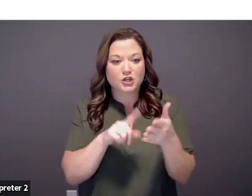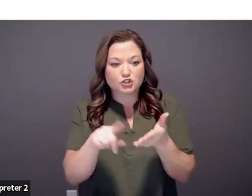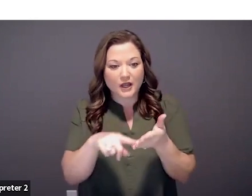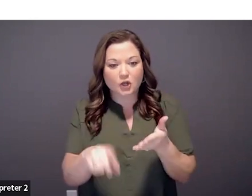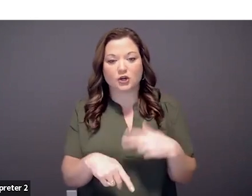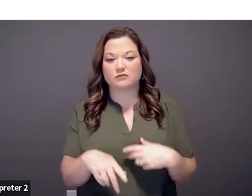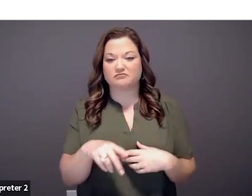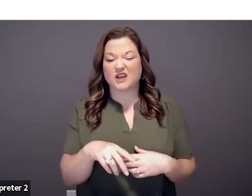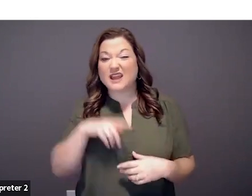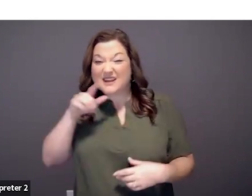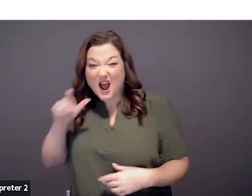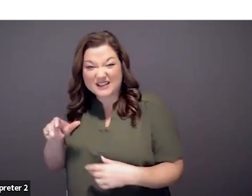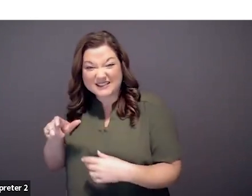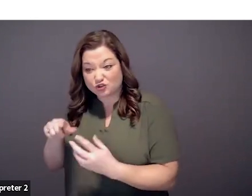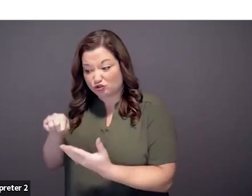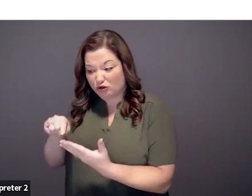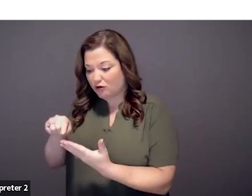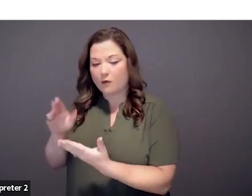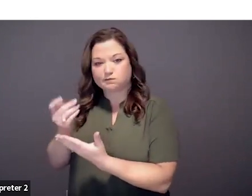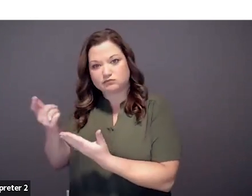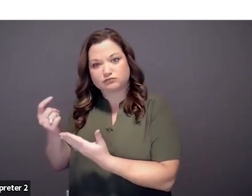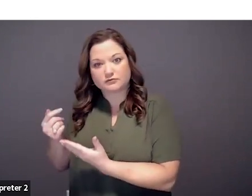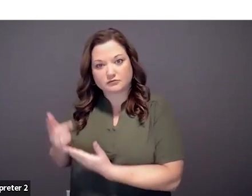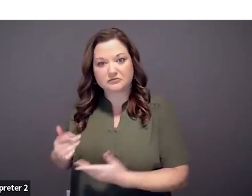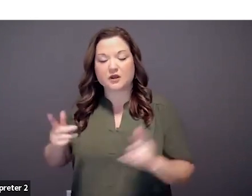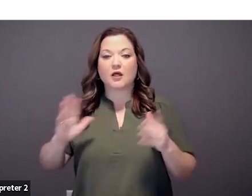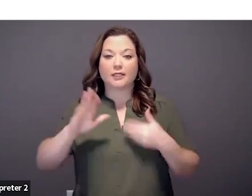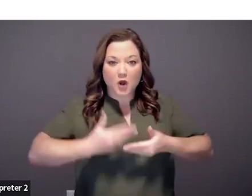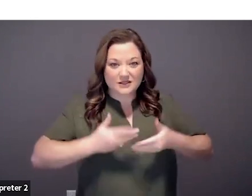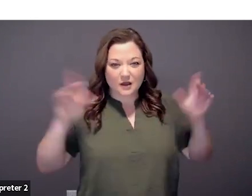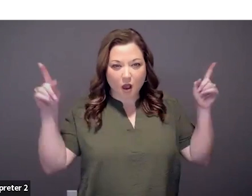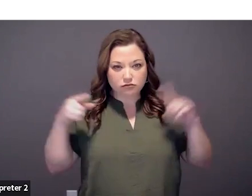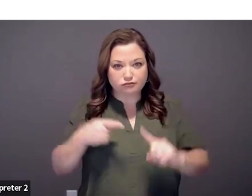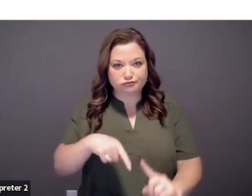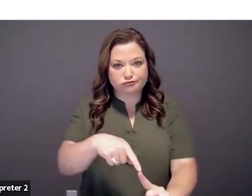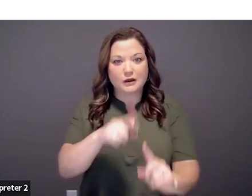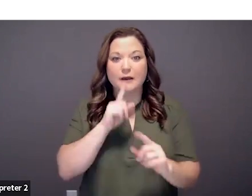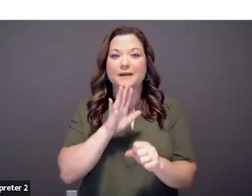and they streamlined the process and they also ensured that everything was actually accessible